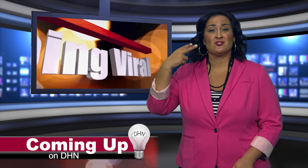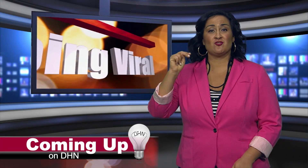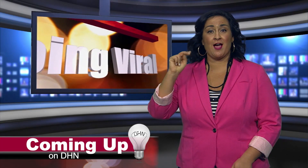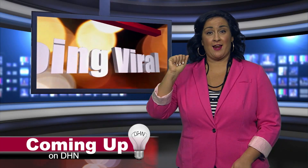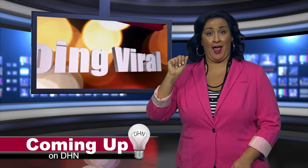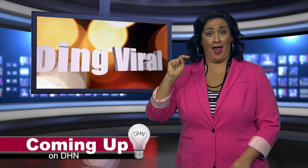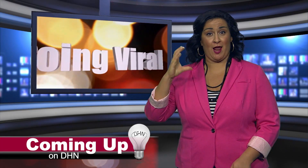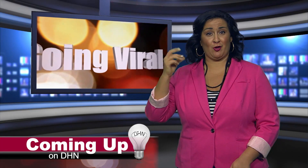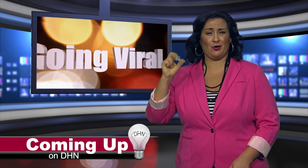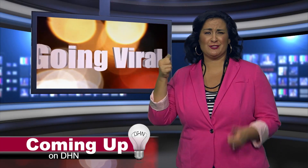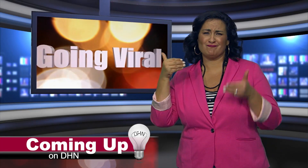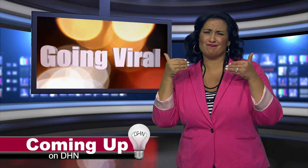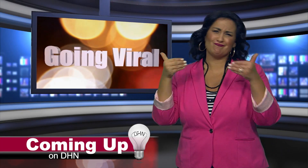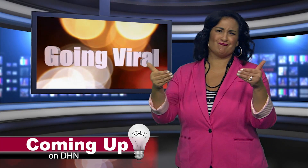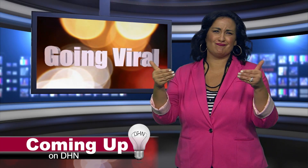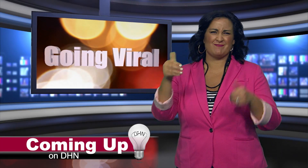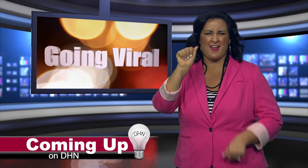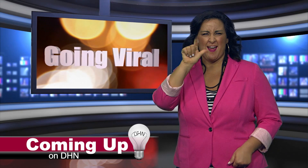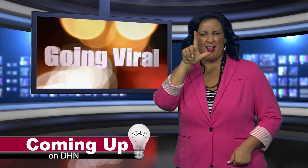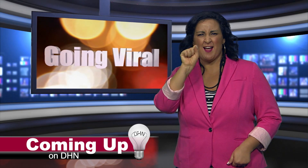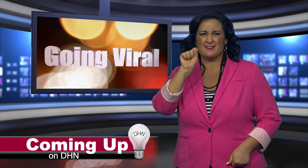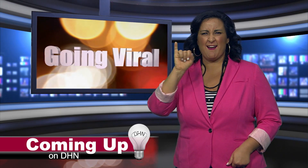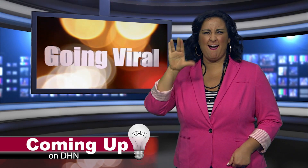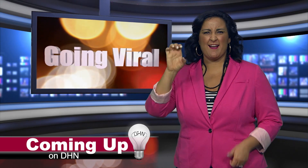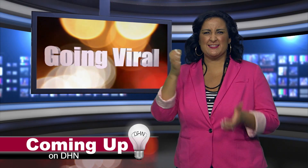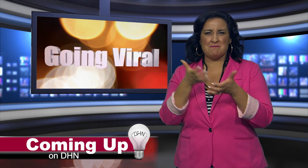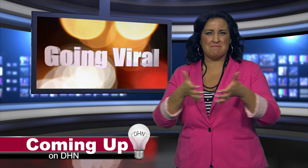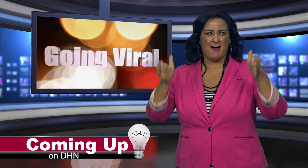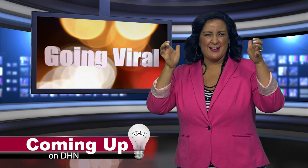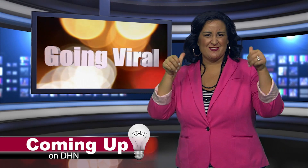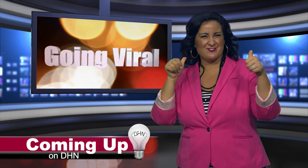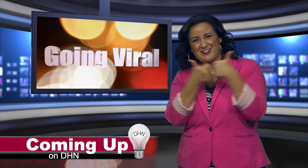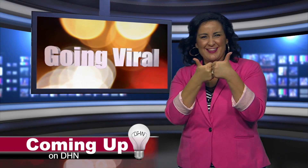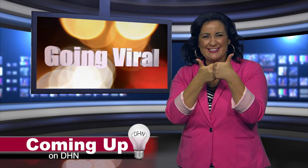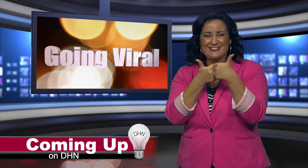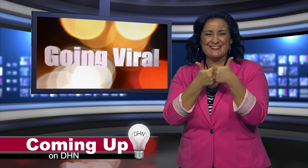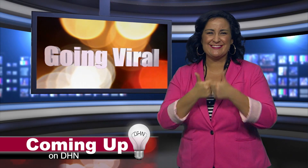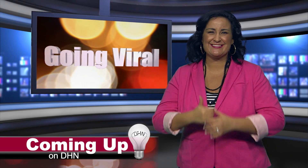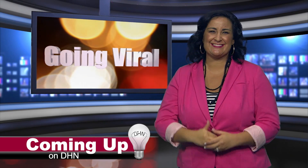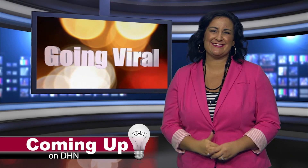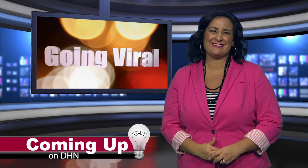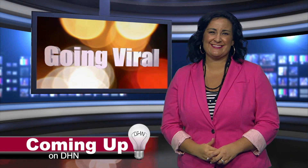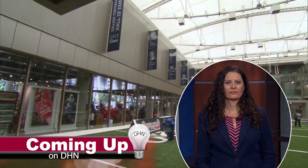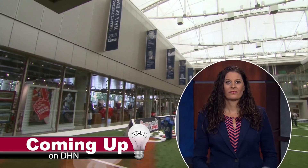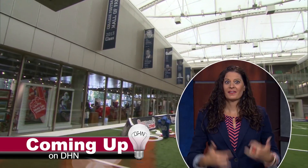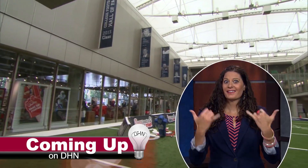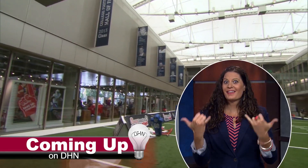DHN anchors take the plunge with the ALS ice bucket challenge.